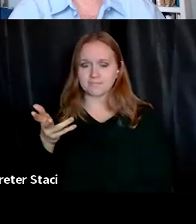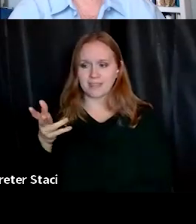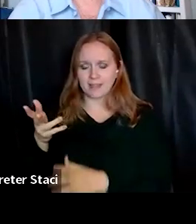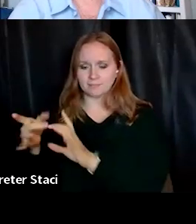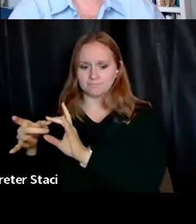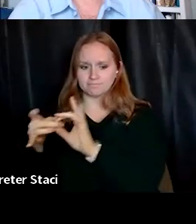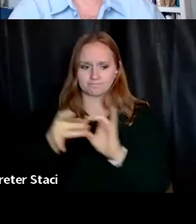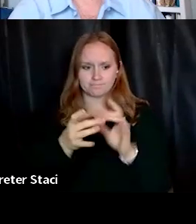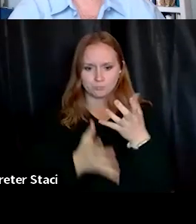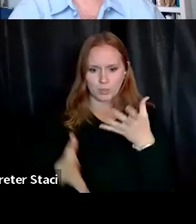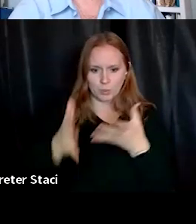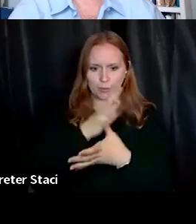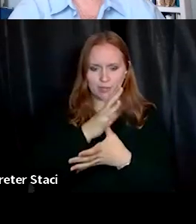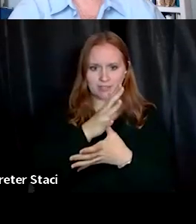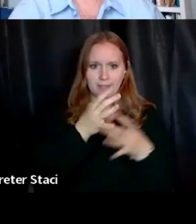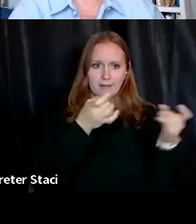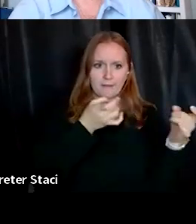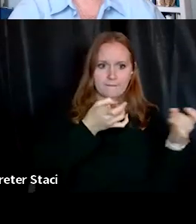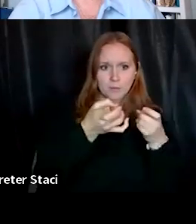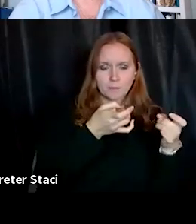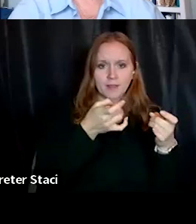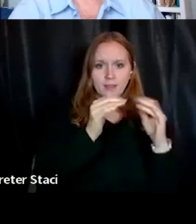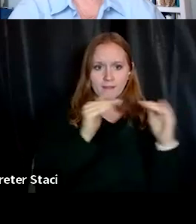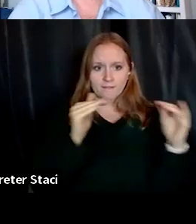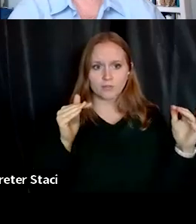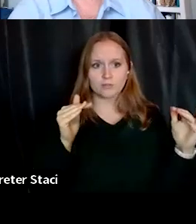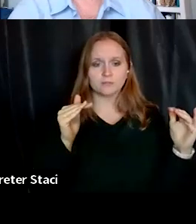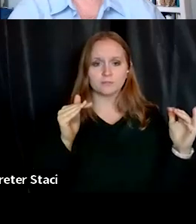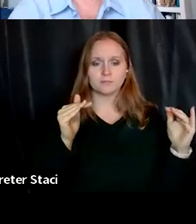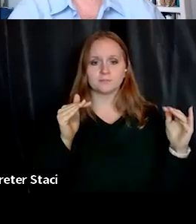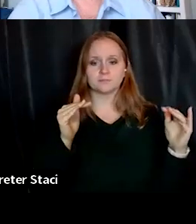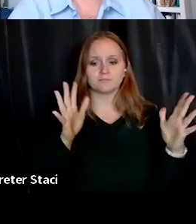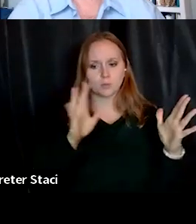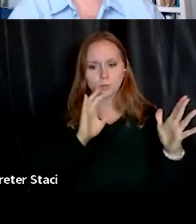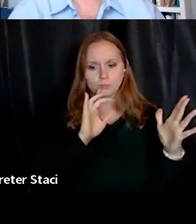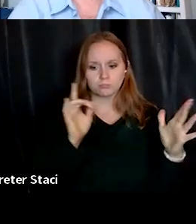at the governance level. So I really encourage CoCs to consider